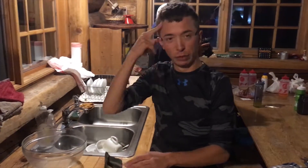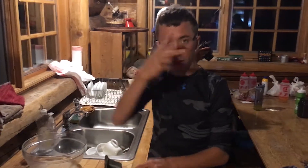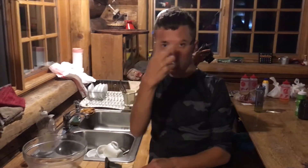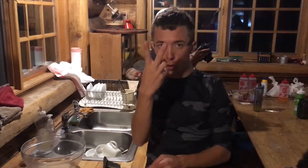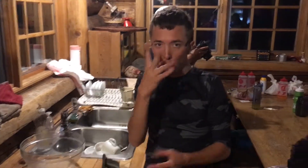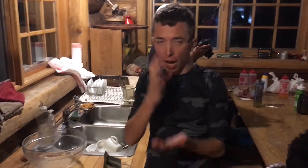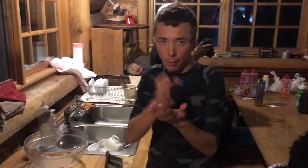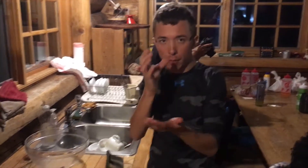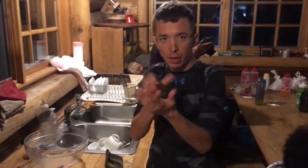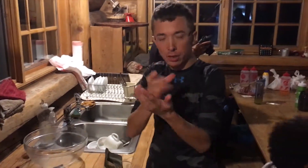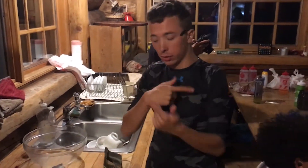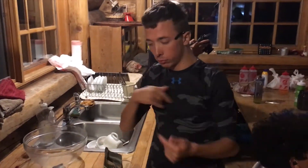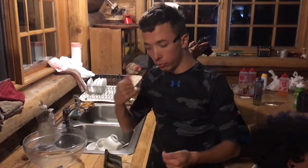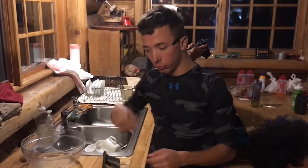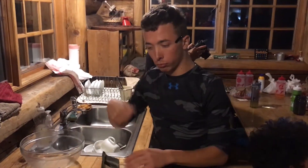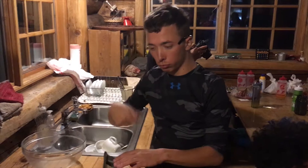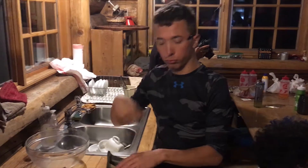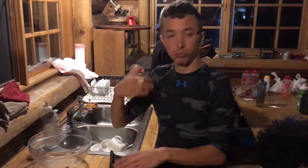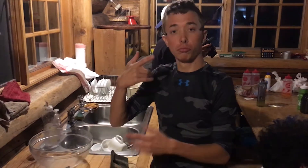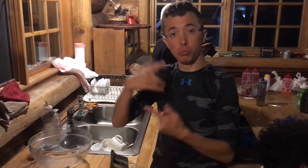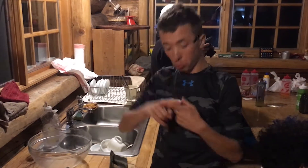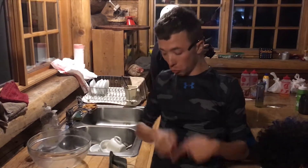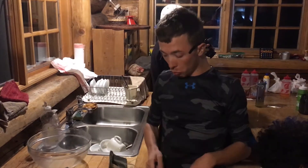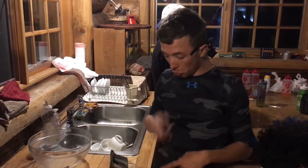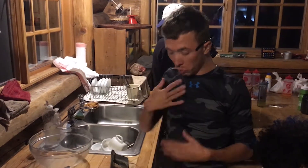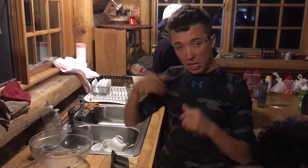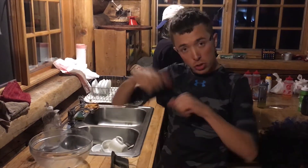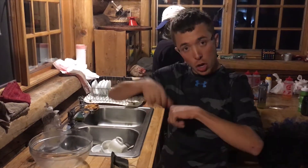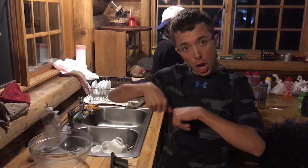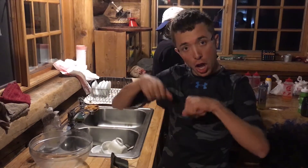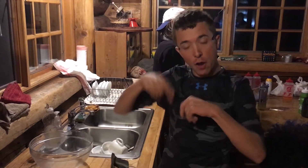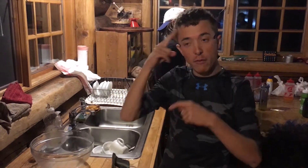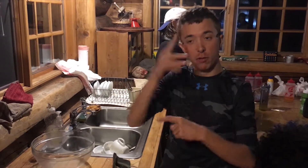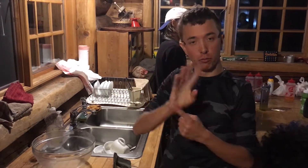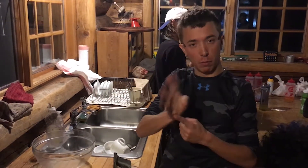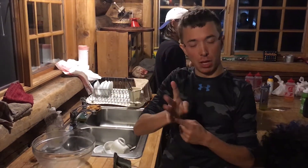You add two cups of water to it. And then you shake it for four minutes.